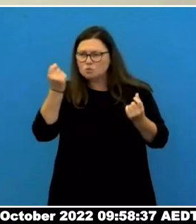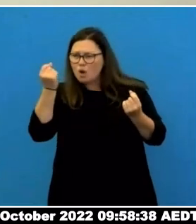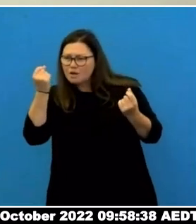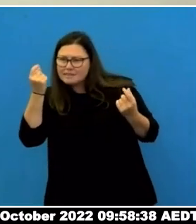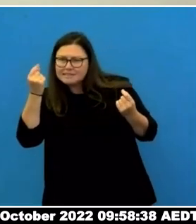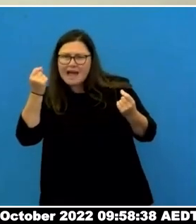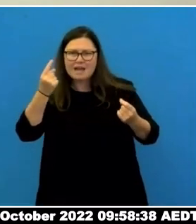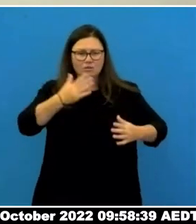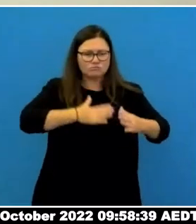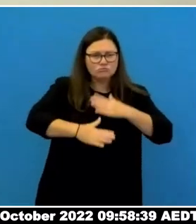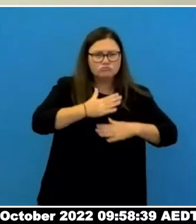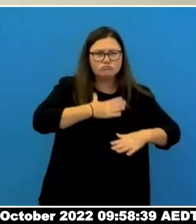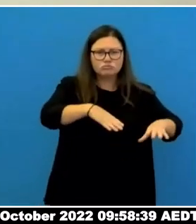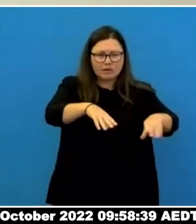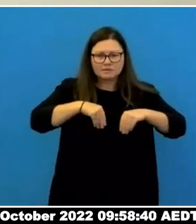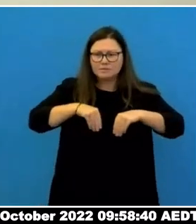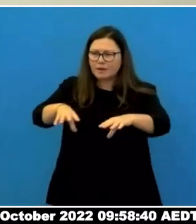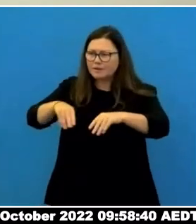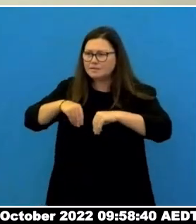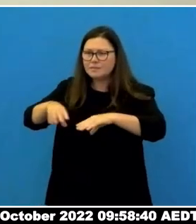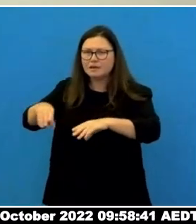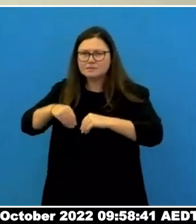and friendship among racial and ethnic groups.